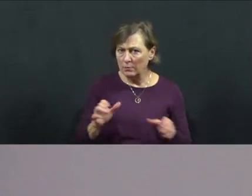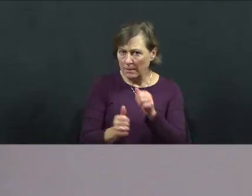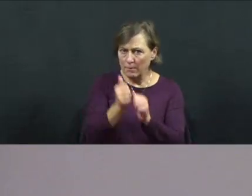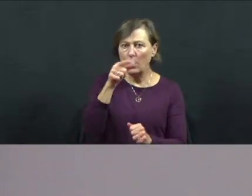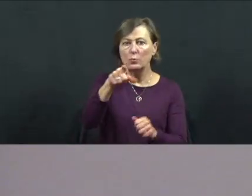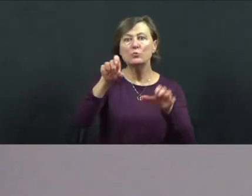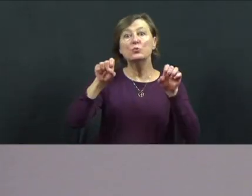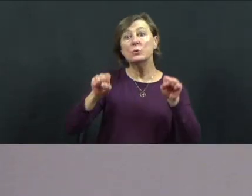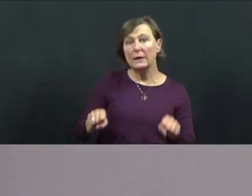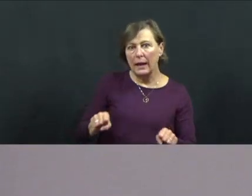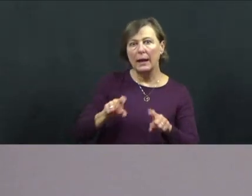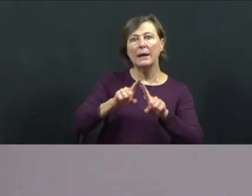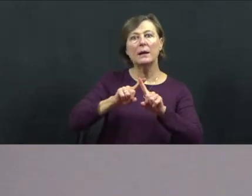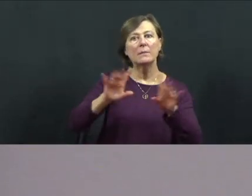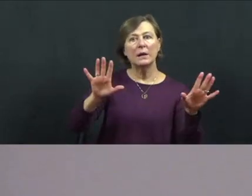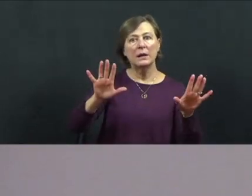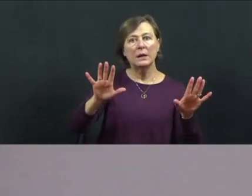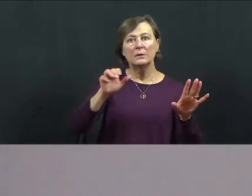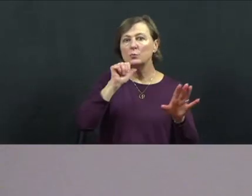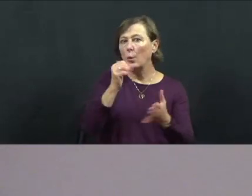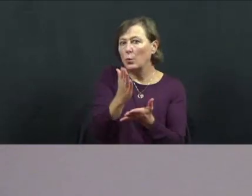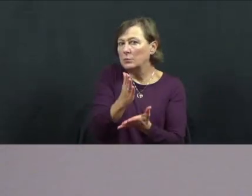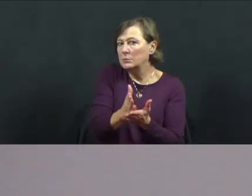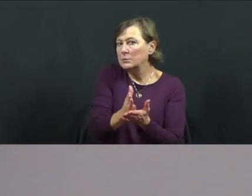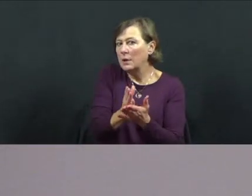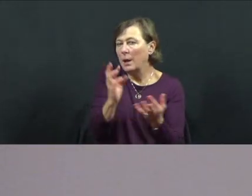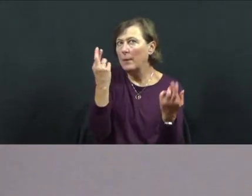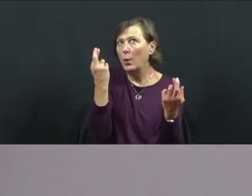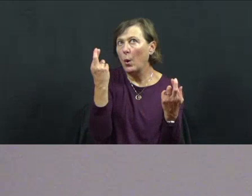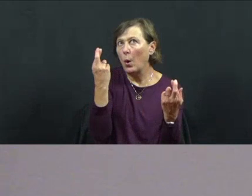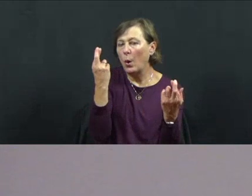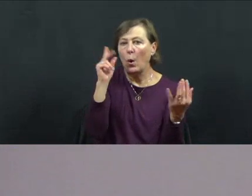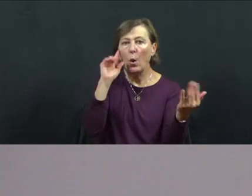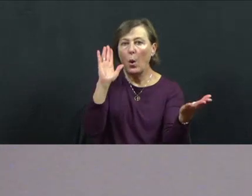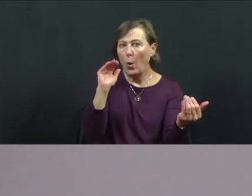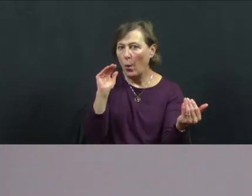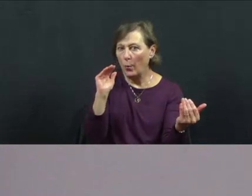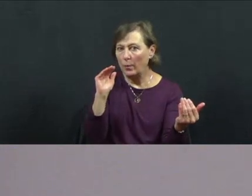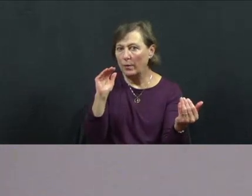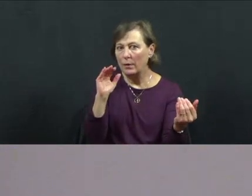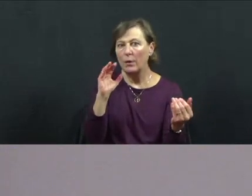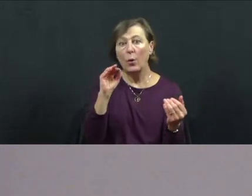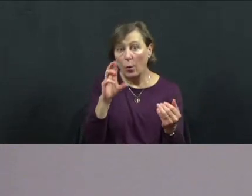but don't leave off hoping, or it's of no use doing anything.